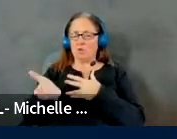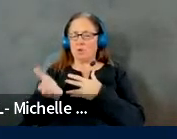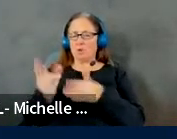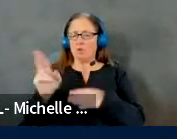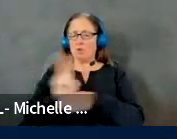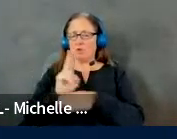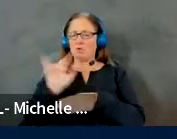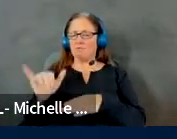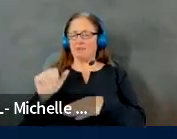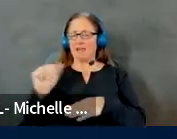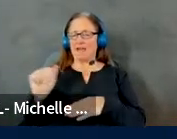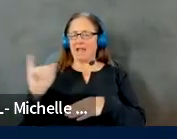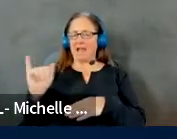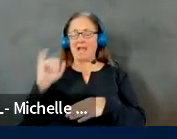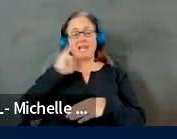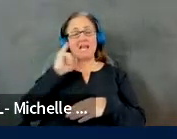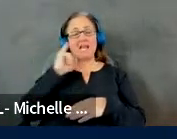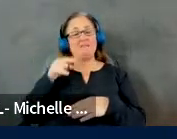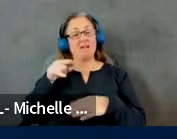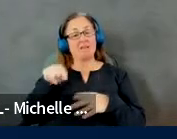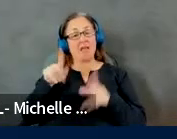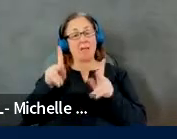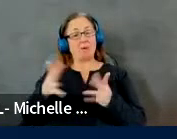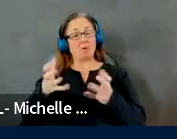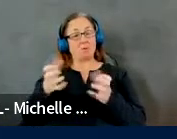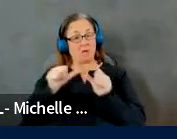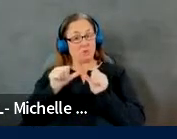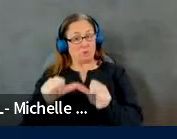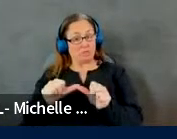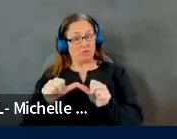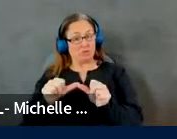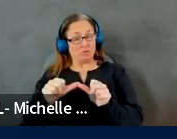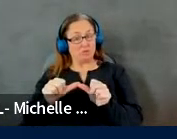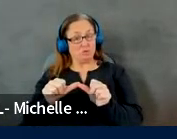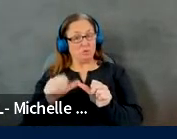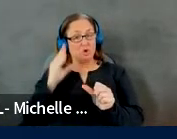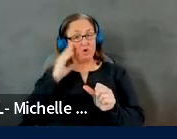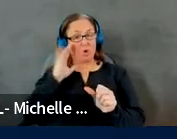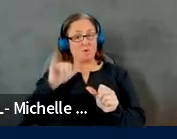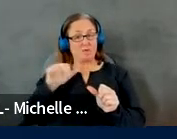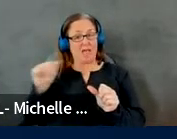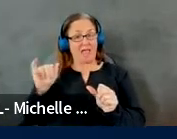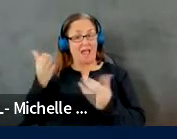AI and whether or not they wish to continue knowing that the AI is present and being